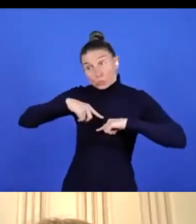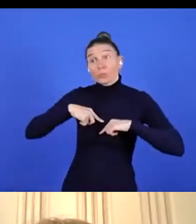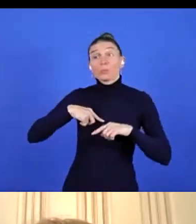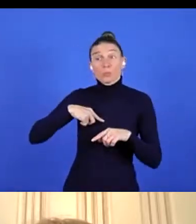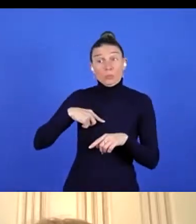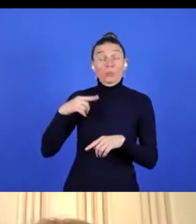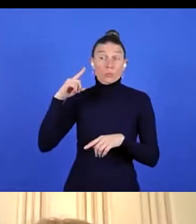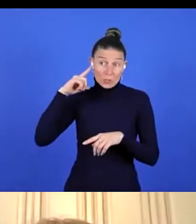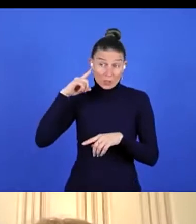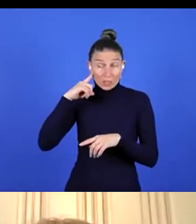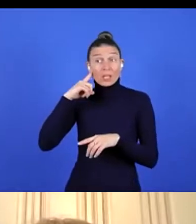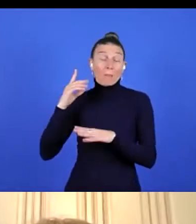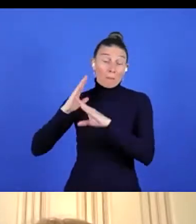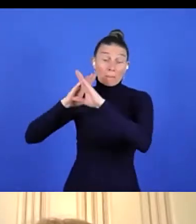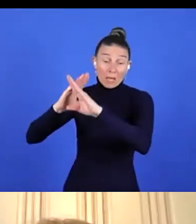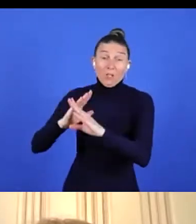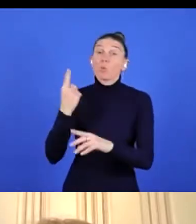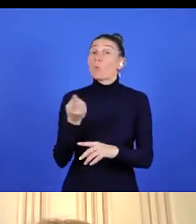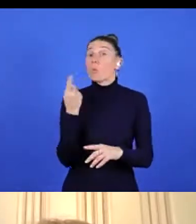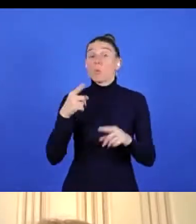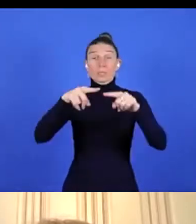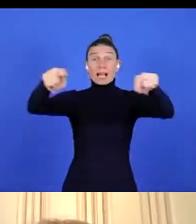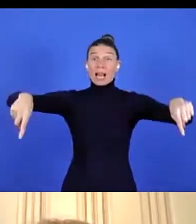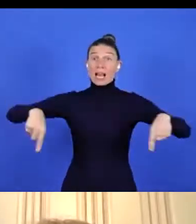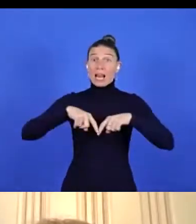people, important people, like the teachers, that